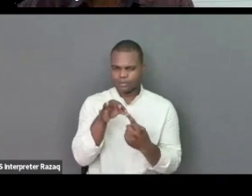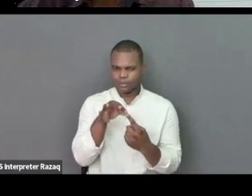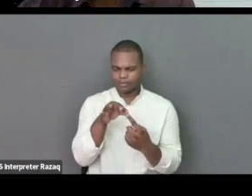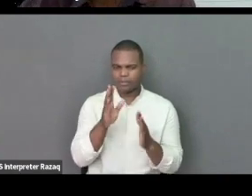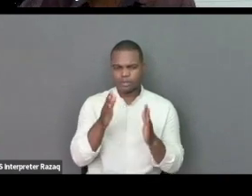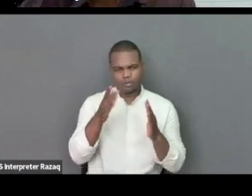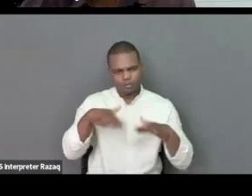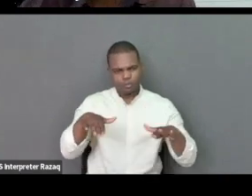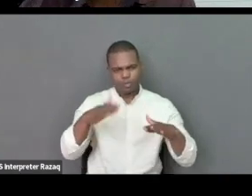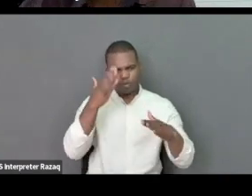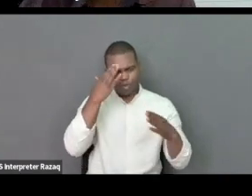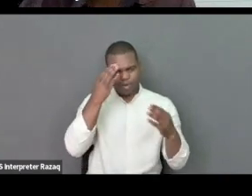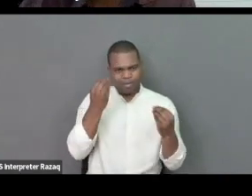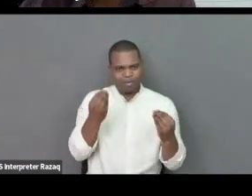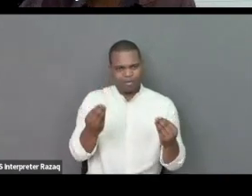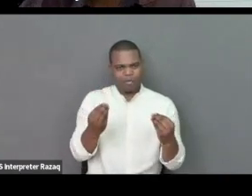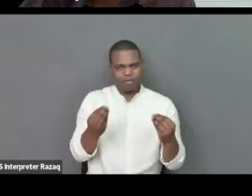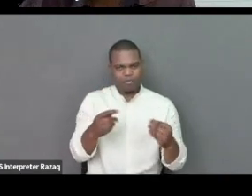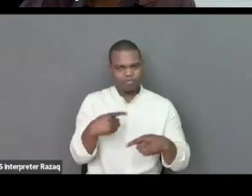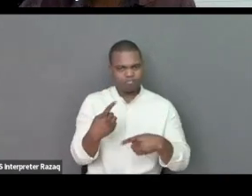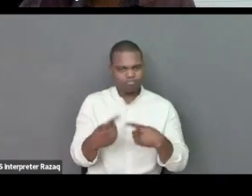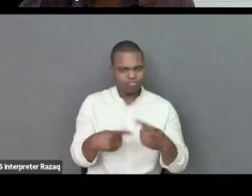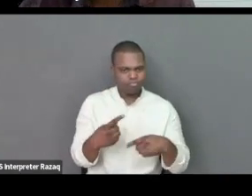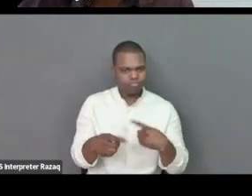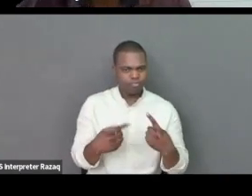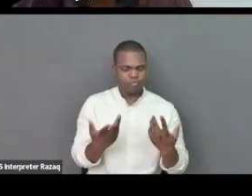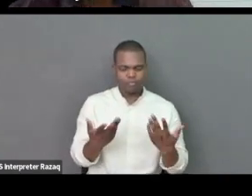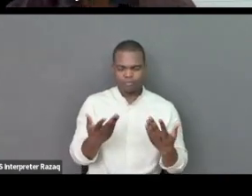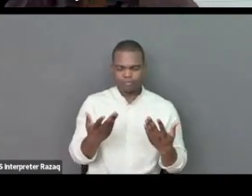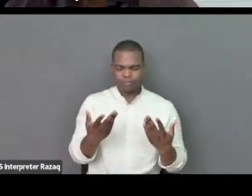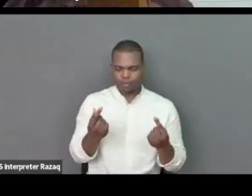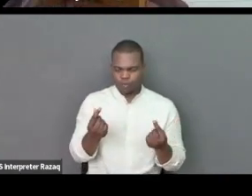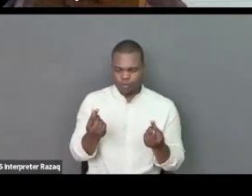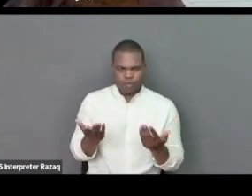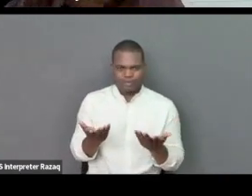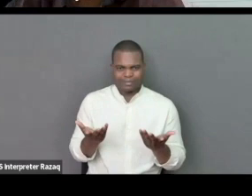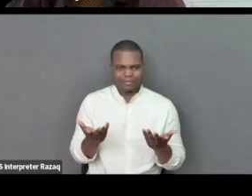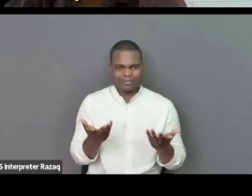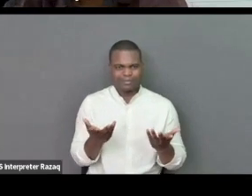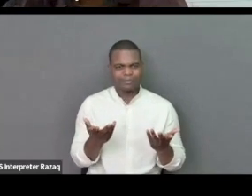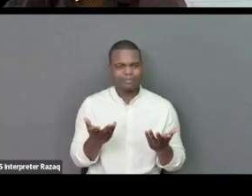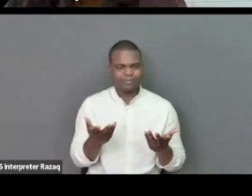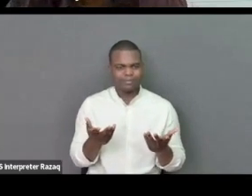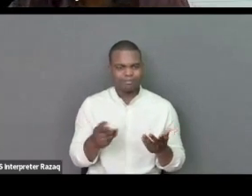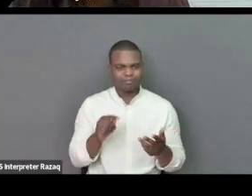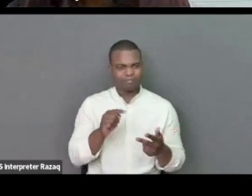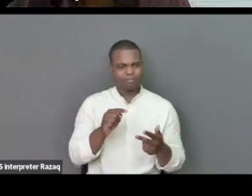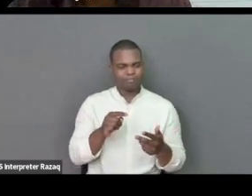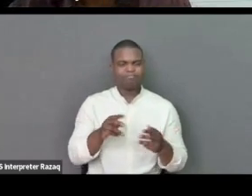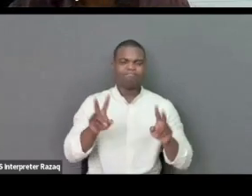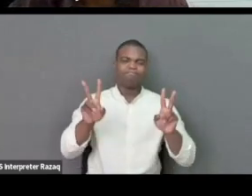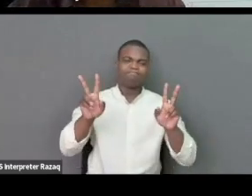called Understanding Feedback. The first part is why is feedback